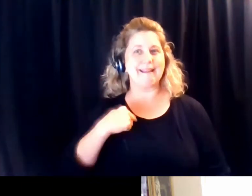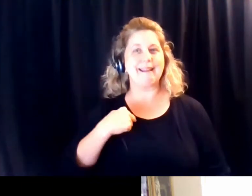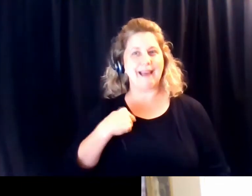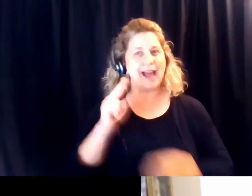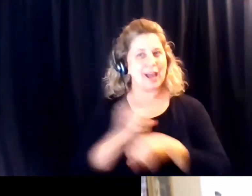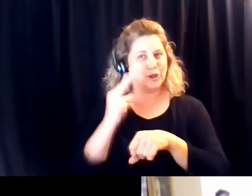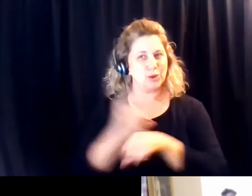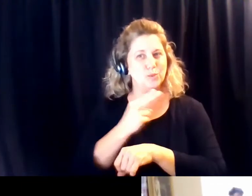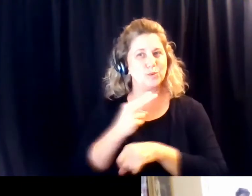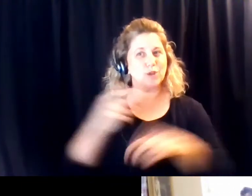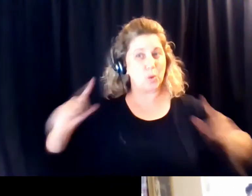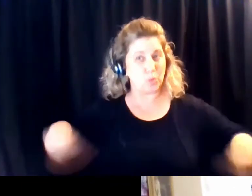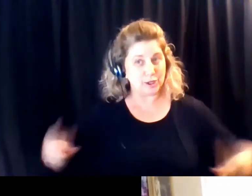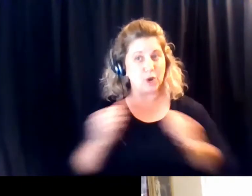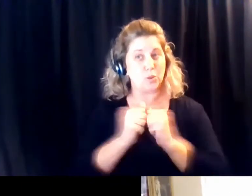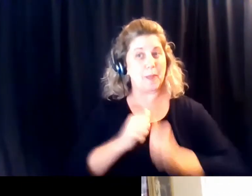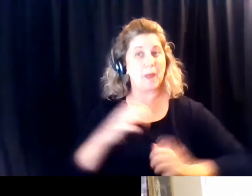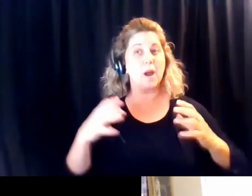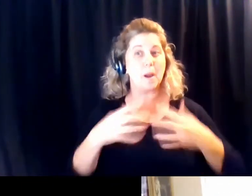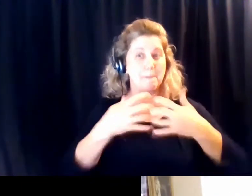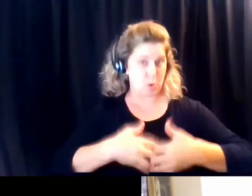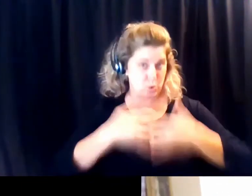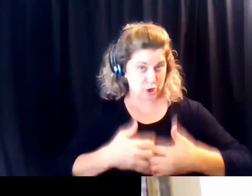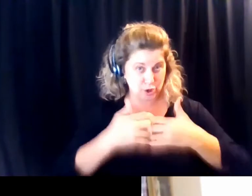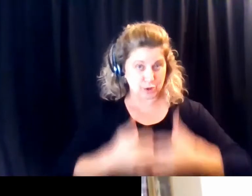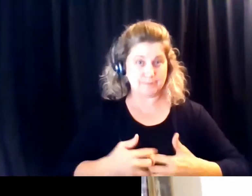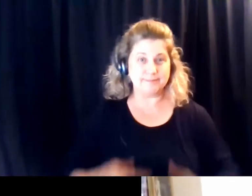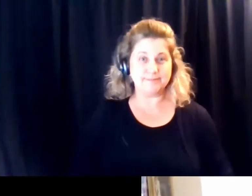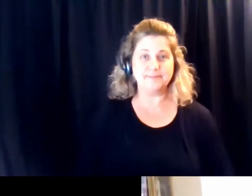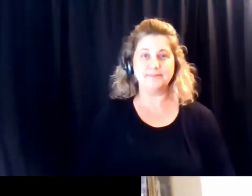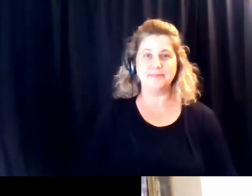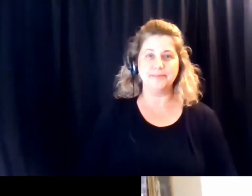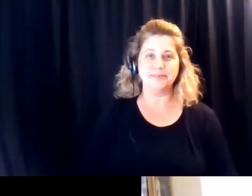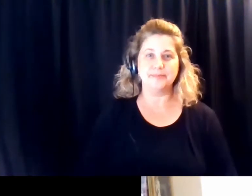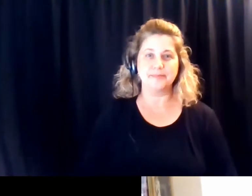Amy Knopf: Hello, everyone. I'm so happy that you're able to join us today.